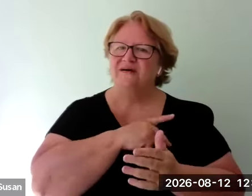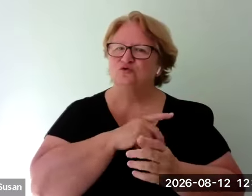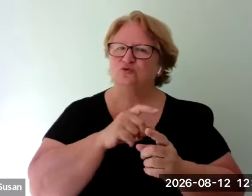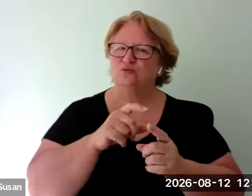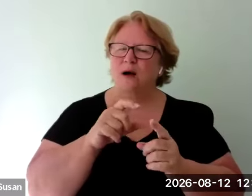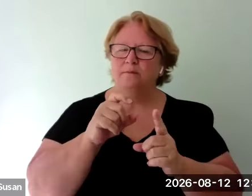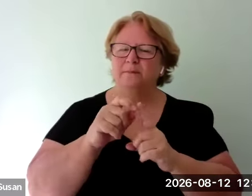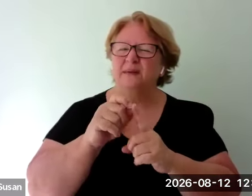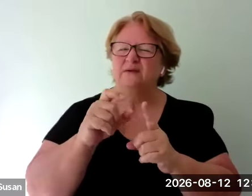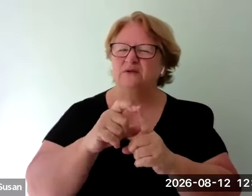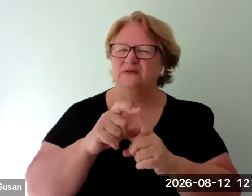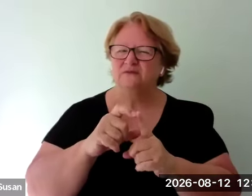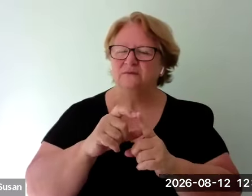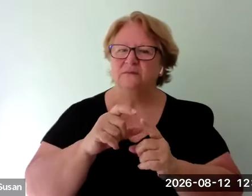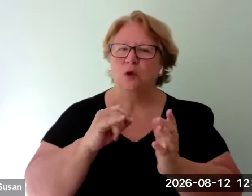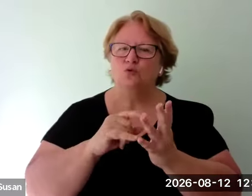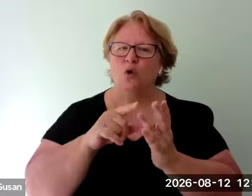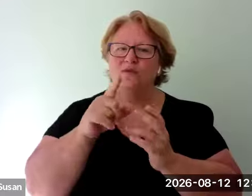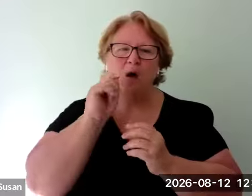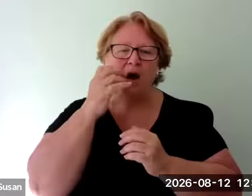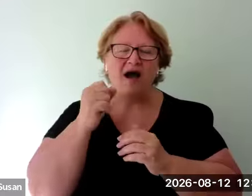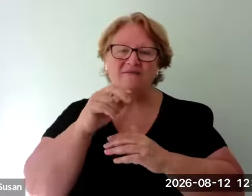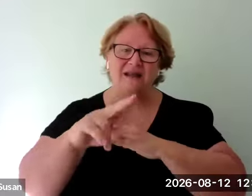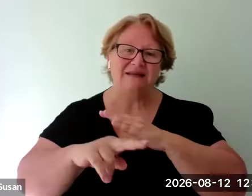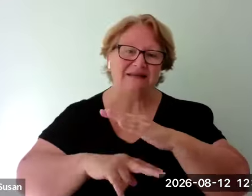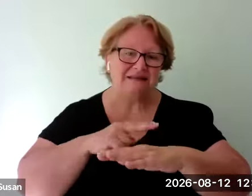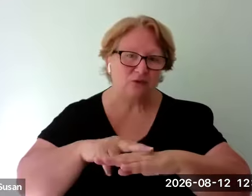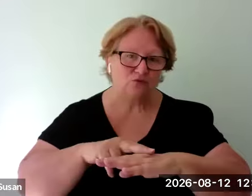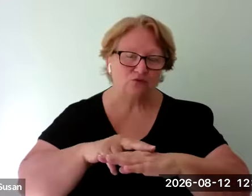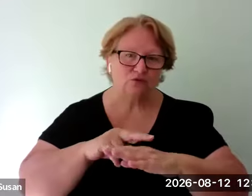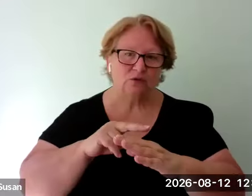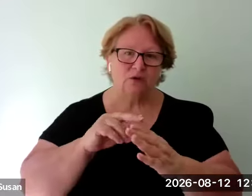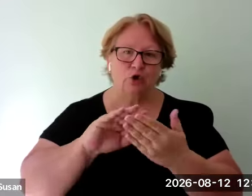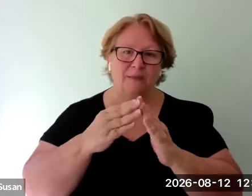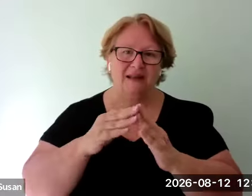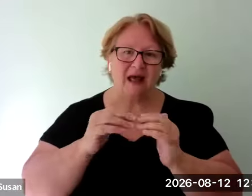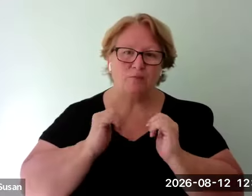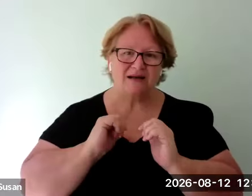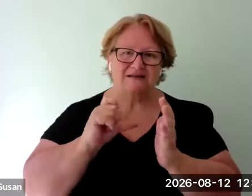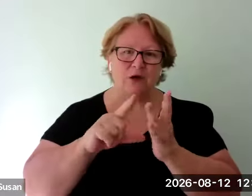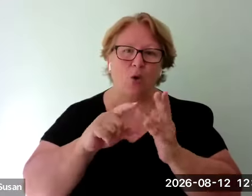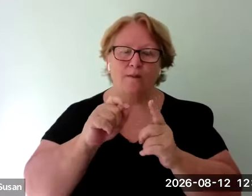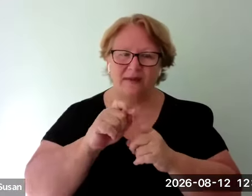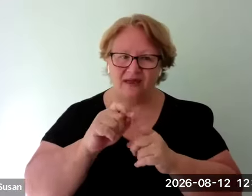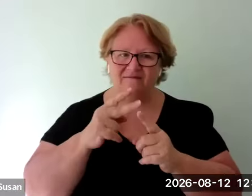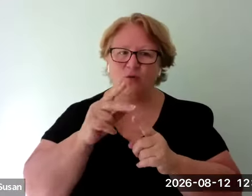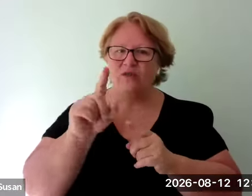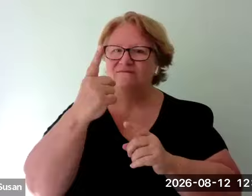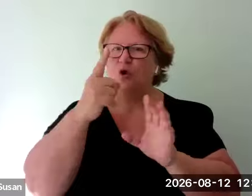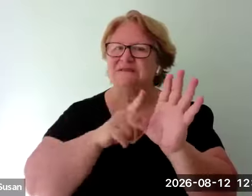time Fellowship this would be at least 15,000 of this is to be spent on professional development. There will be a